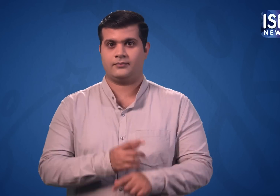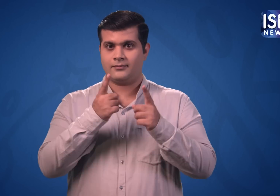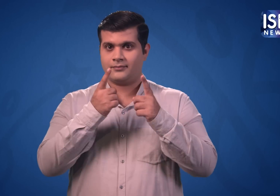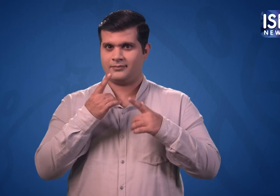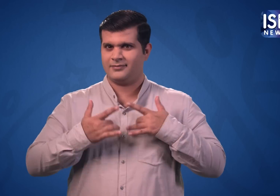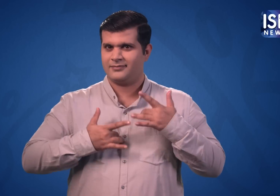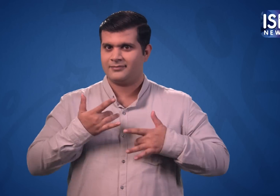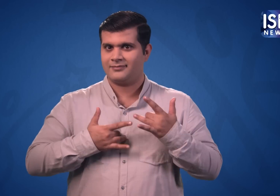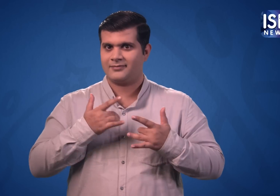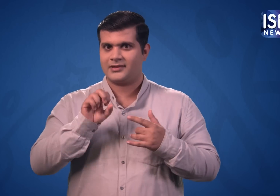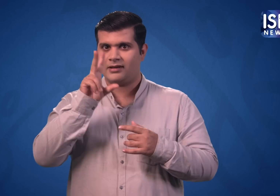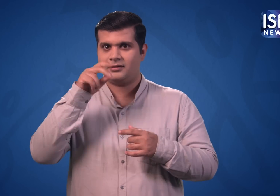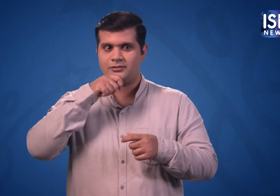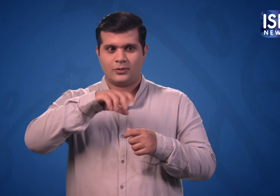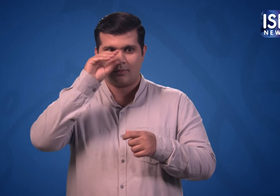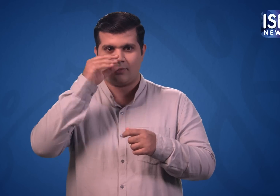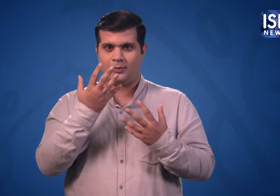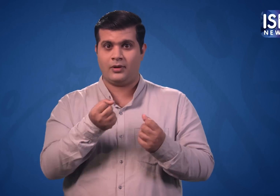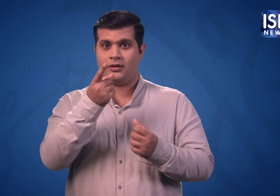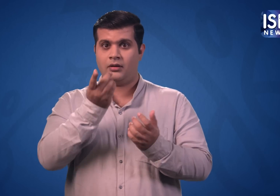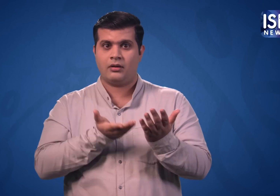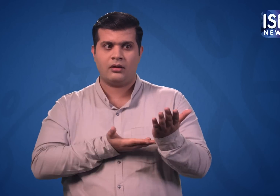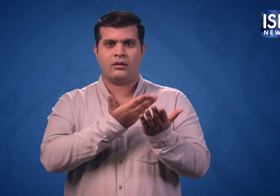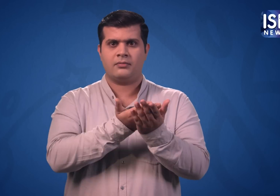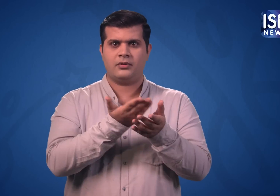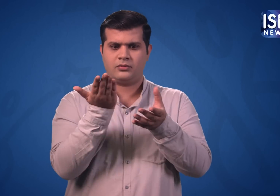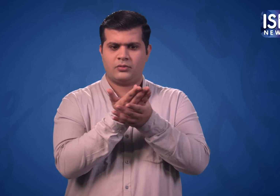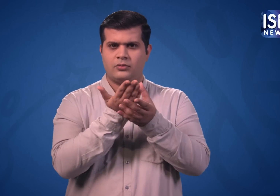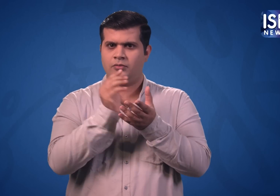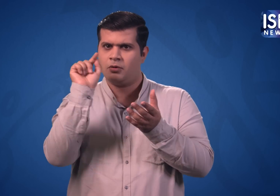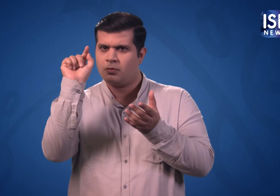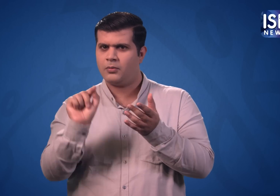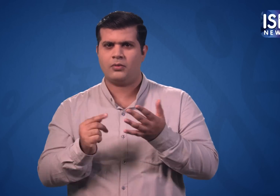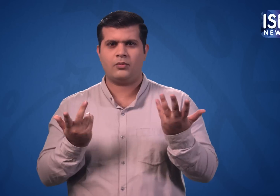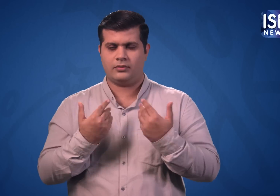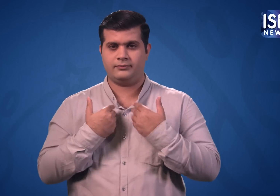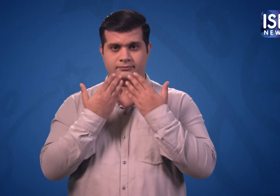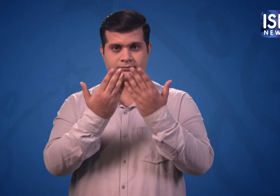Here are the documents required for those interested in applying.